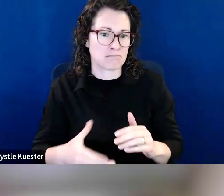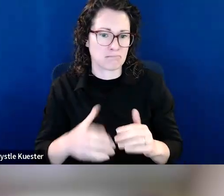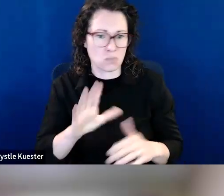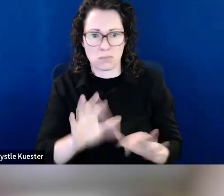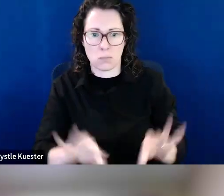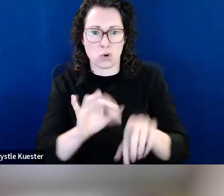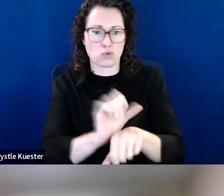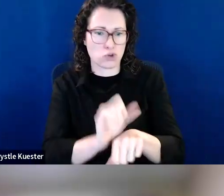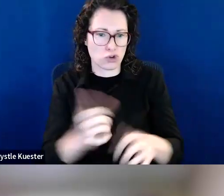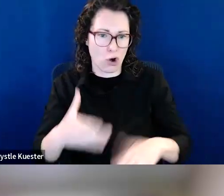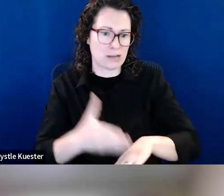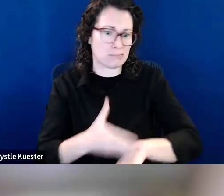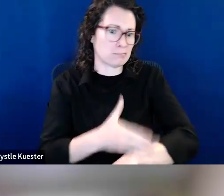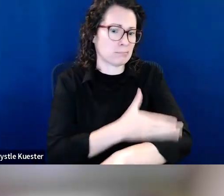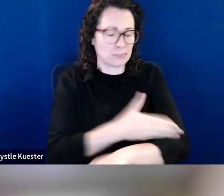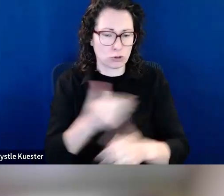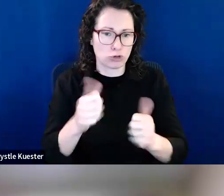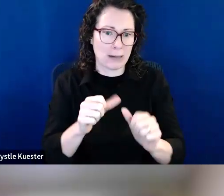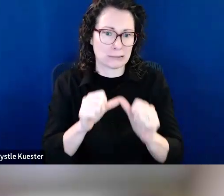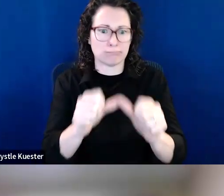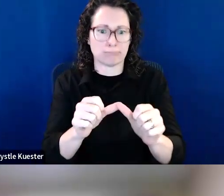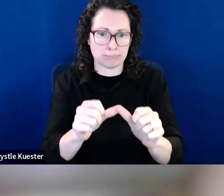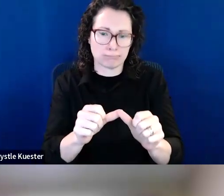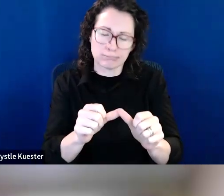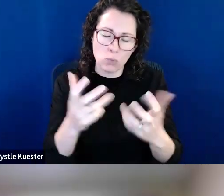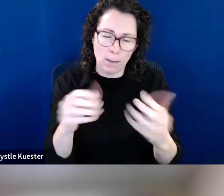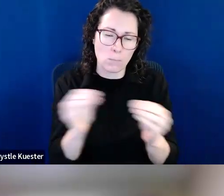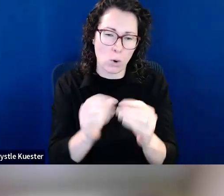done and trying to go further so that we can have a a greater impact is is